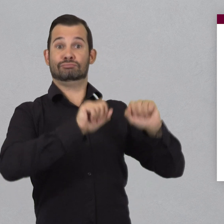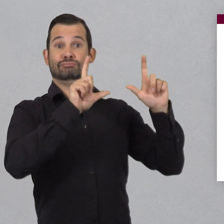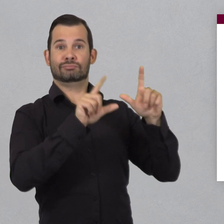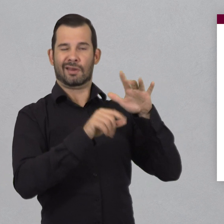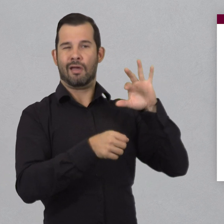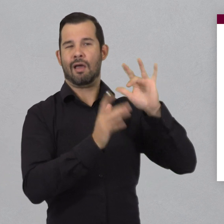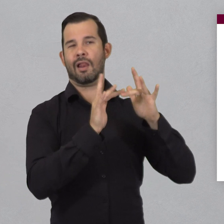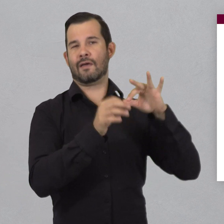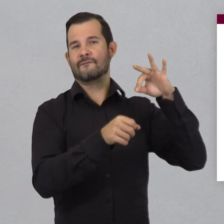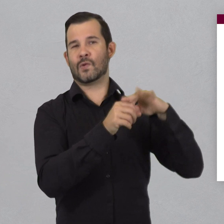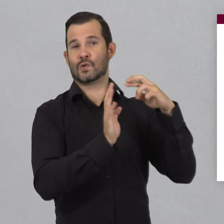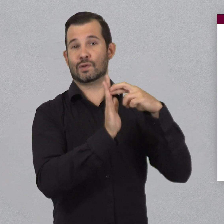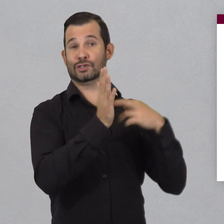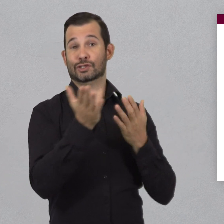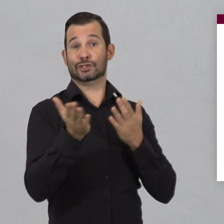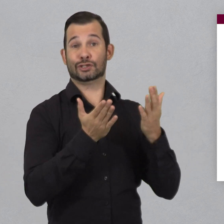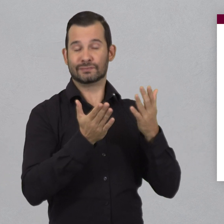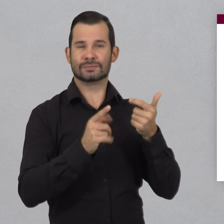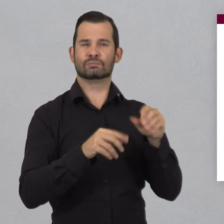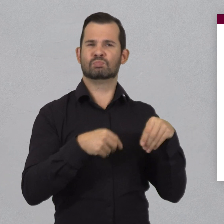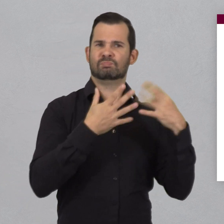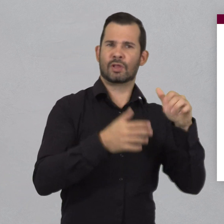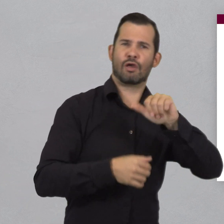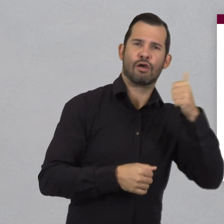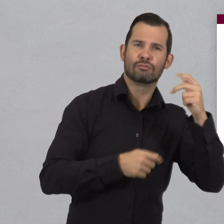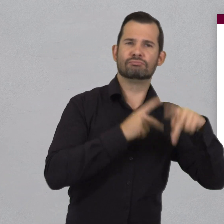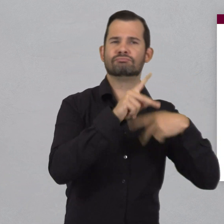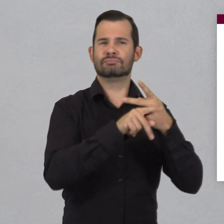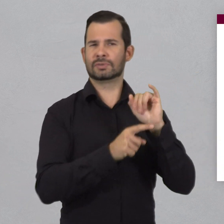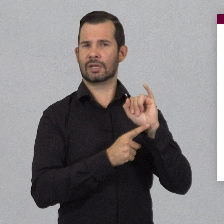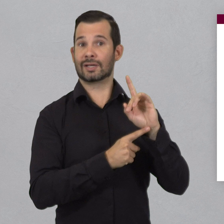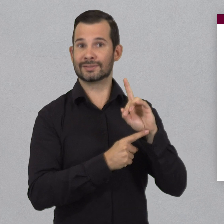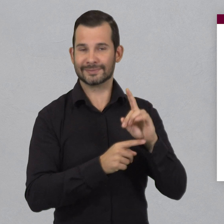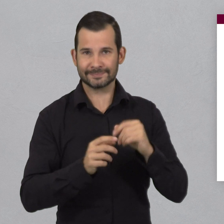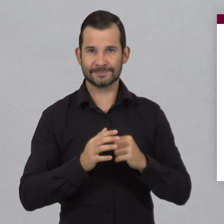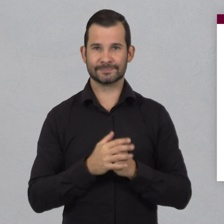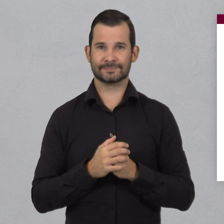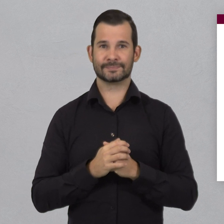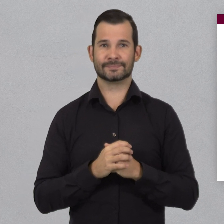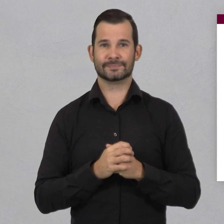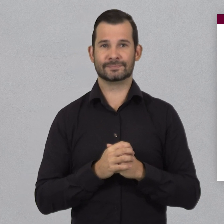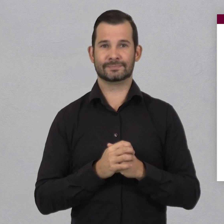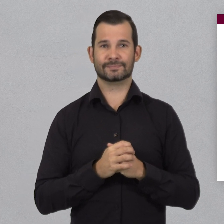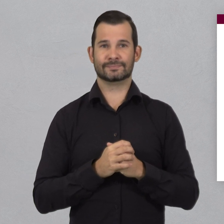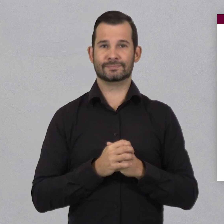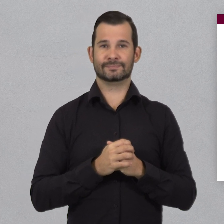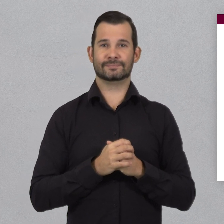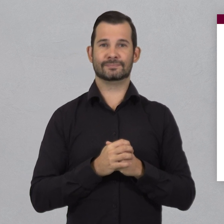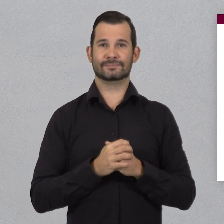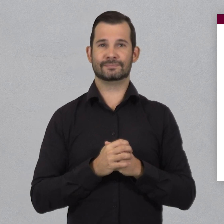page of the Online Voter Registration Service to provide another form of ID.